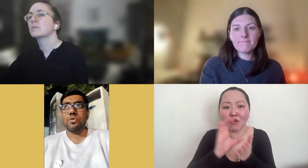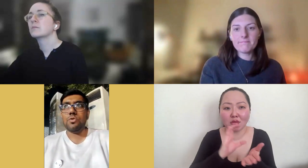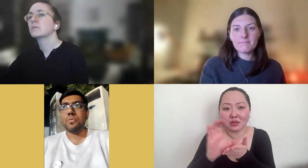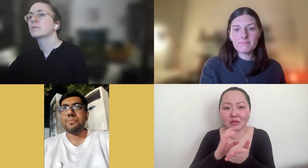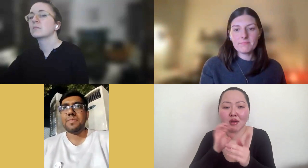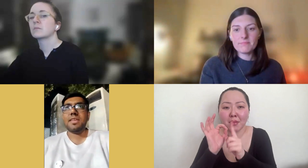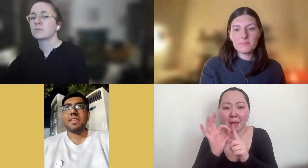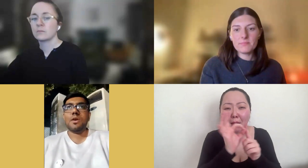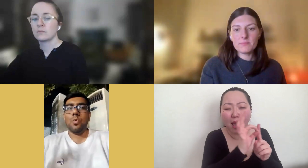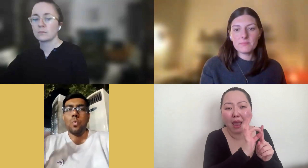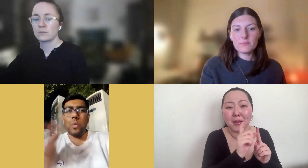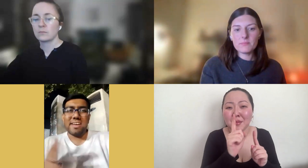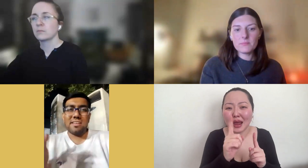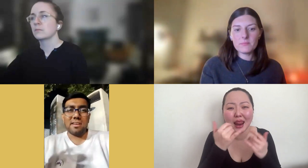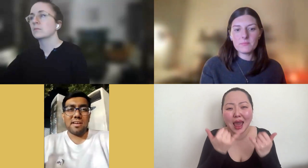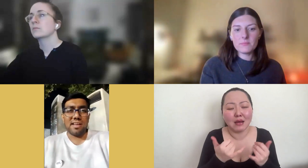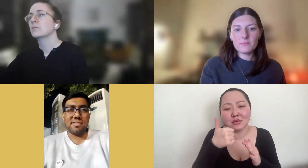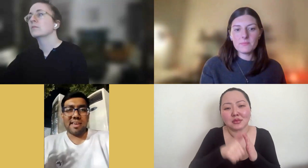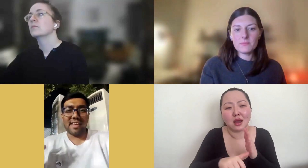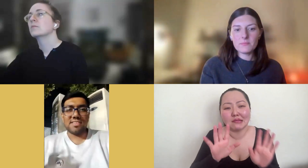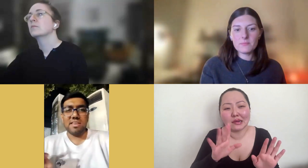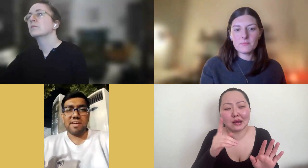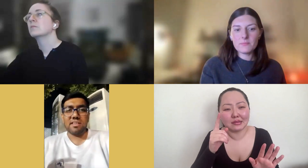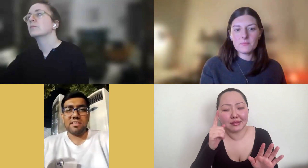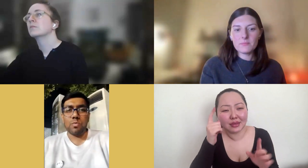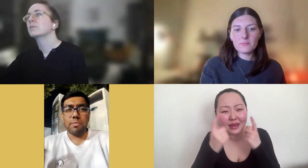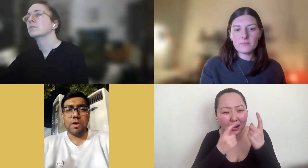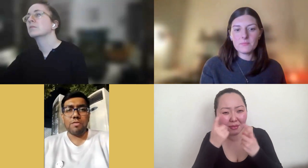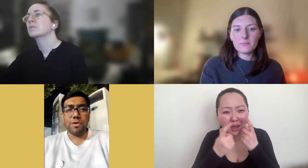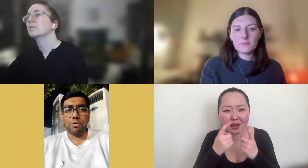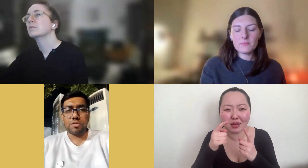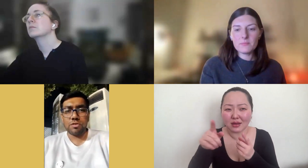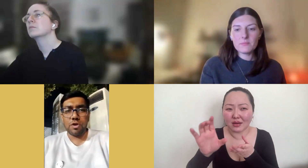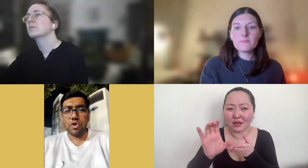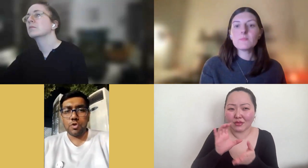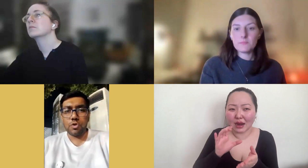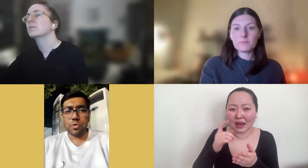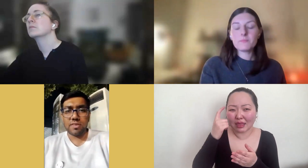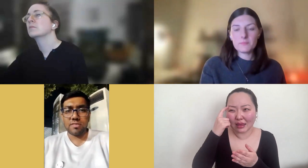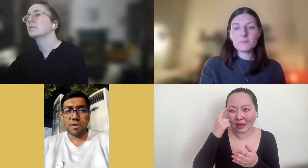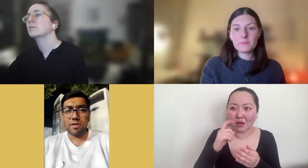to wet the grant and see whether or not it would be of use other not to us.